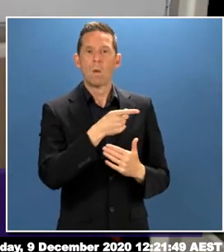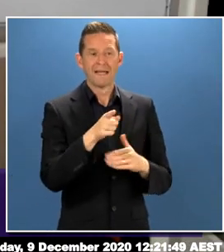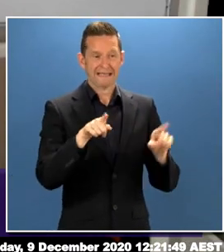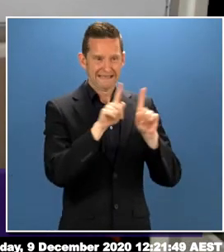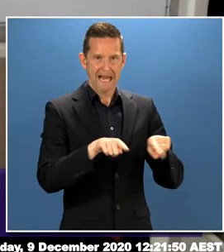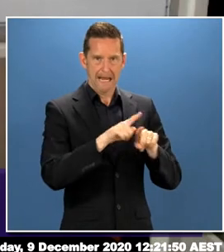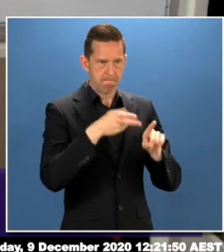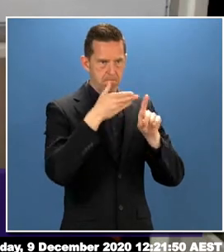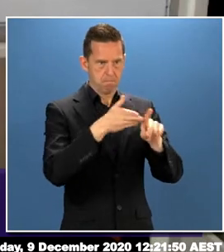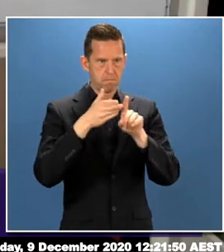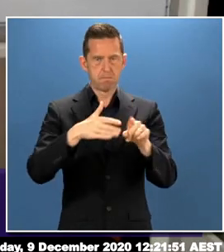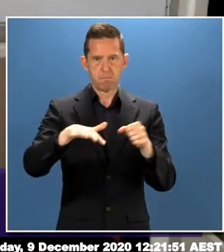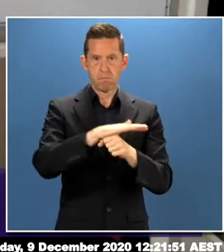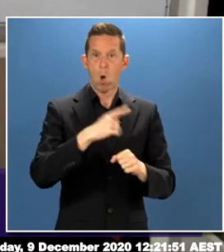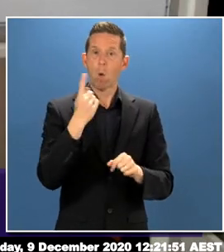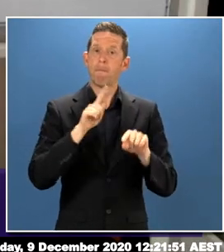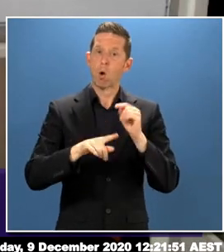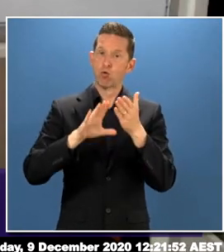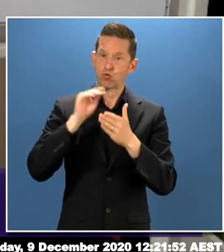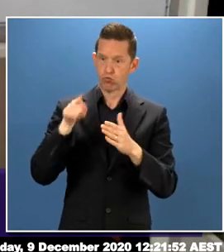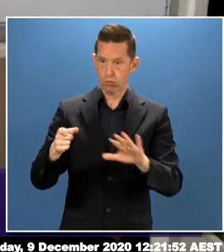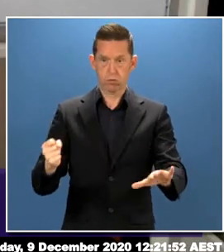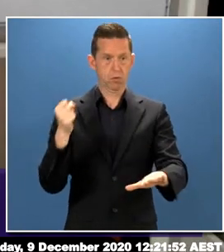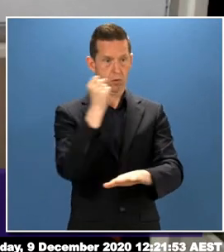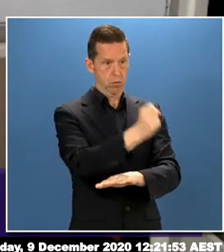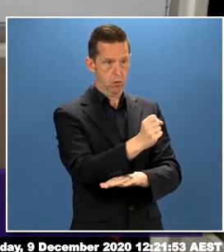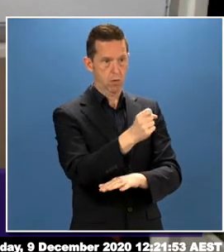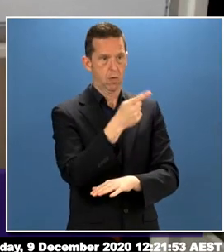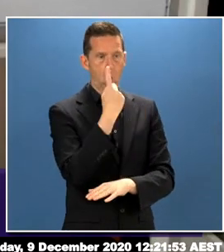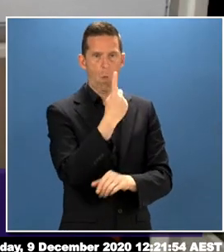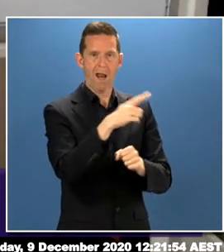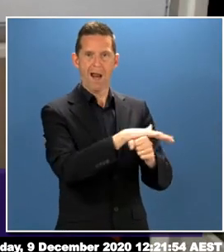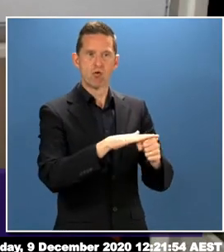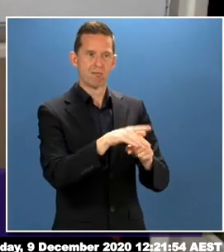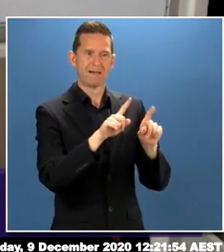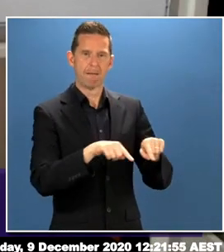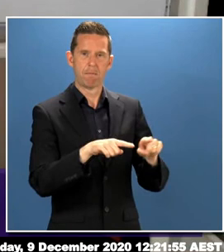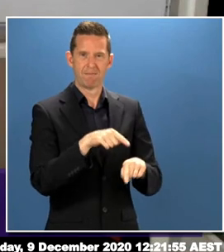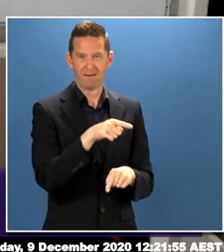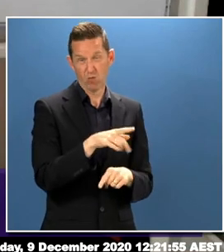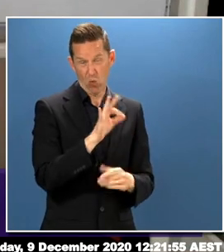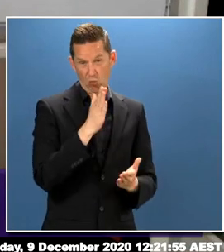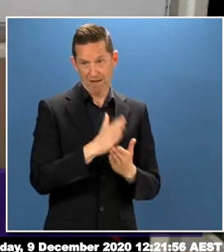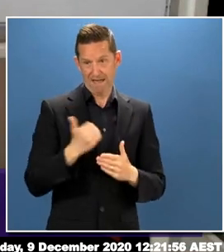So most students will have a placement in one of those areas. It's not necessarily an area of motivation for that student,